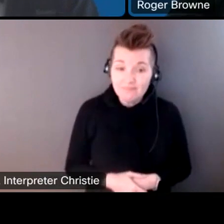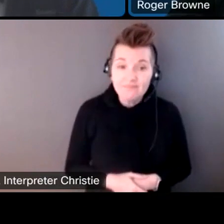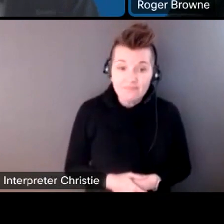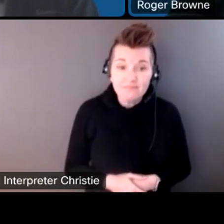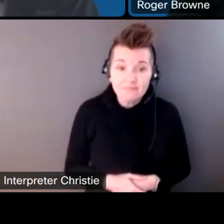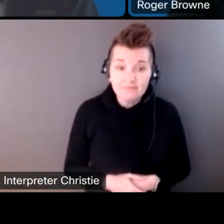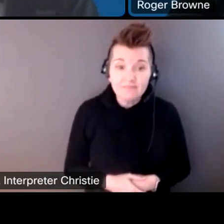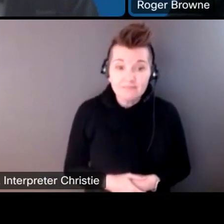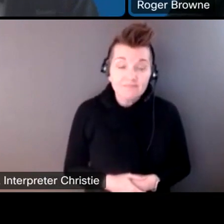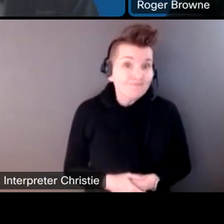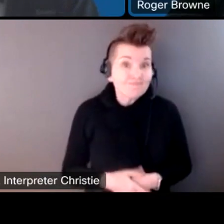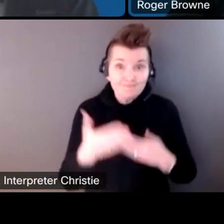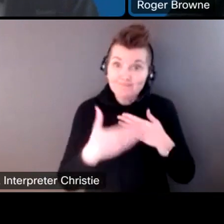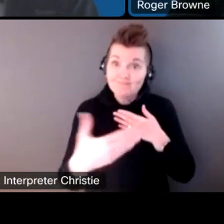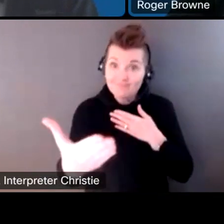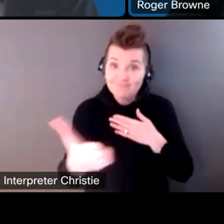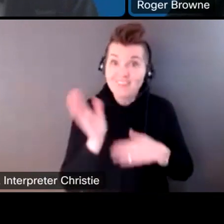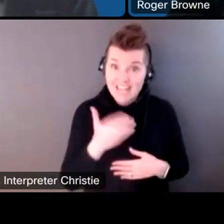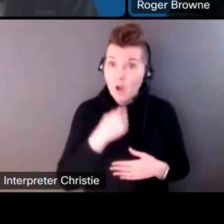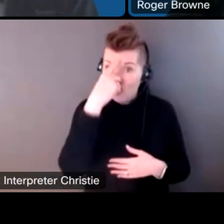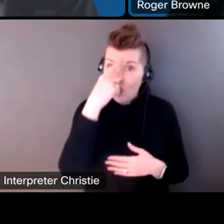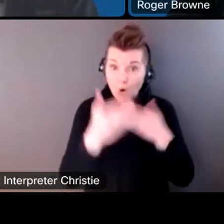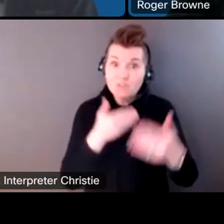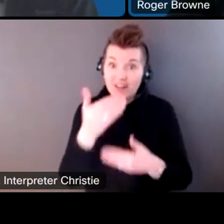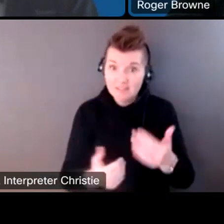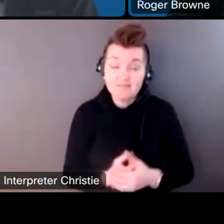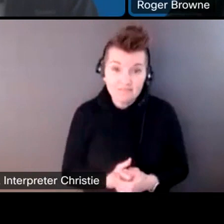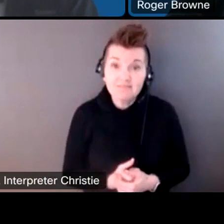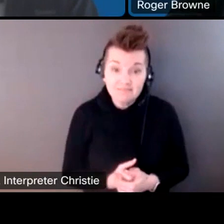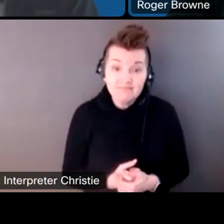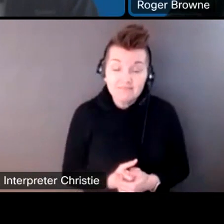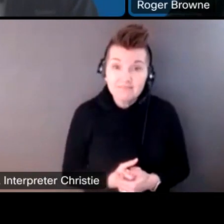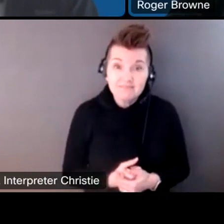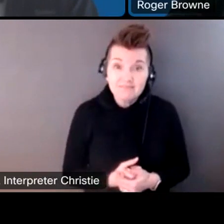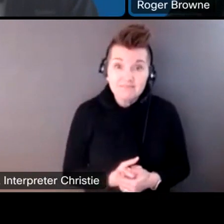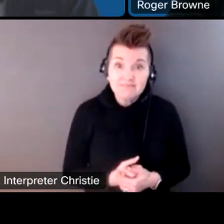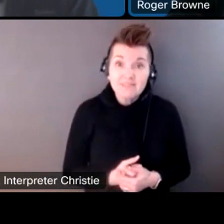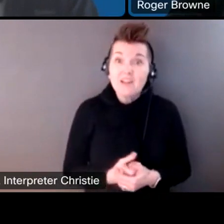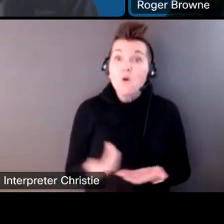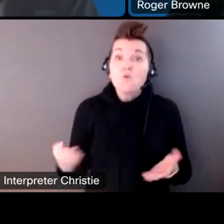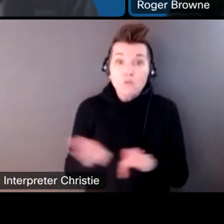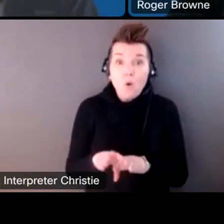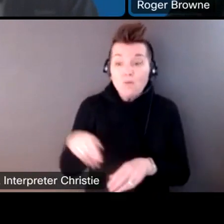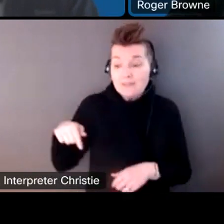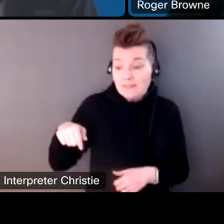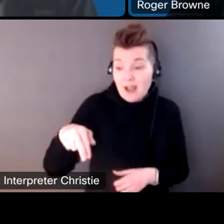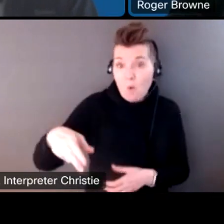going forward, is to try to do everything we possibly can to ensure that cycling and